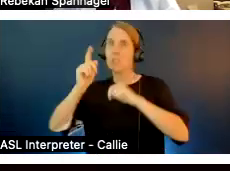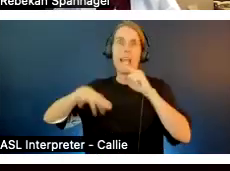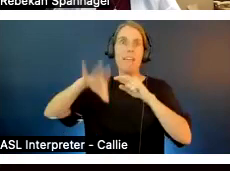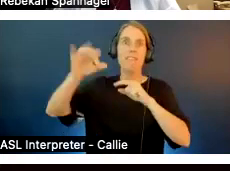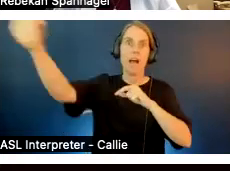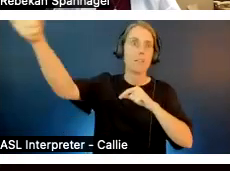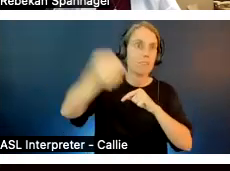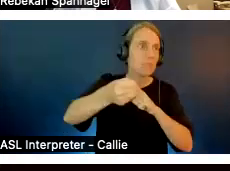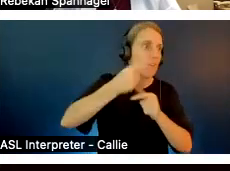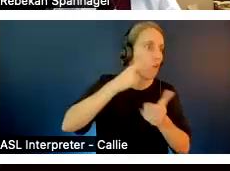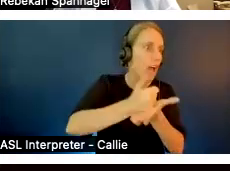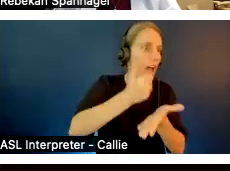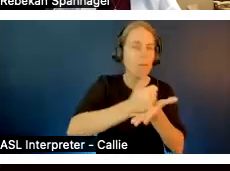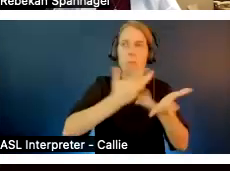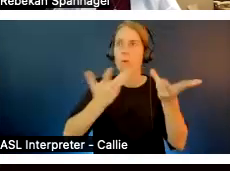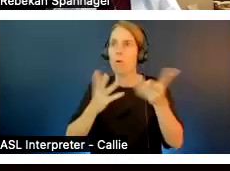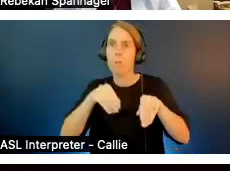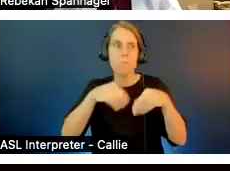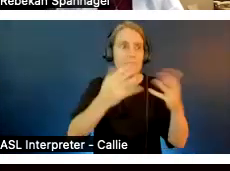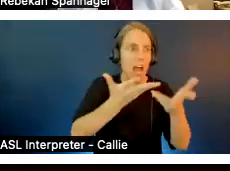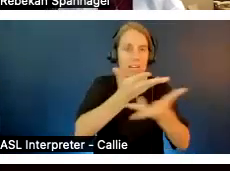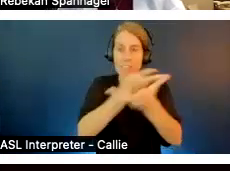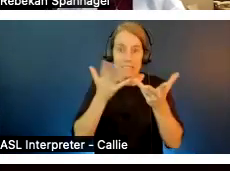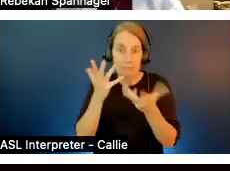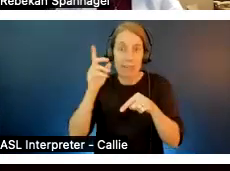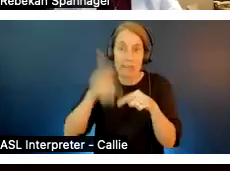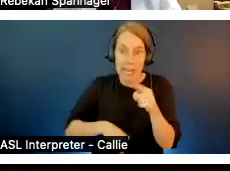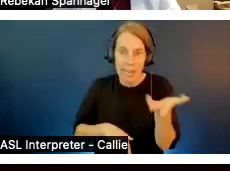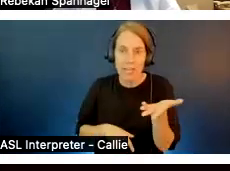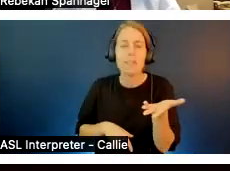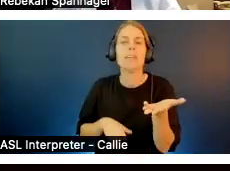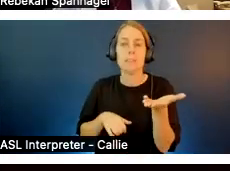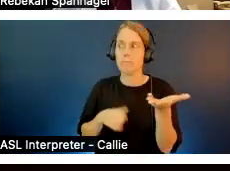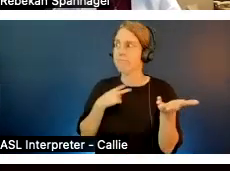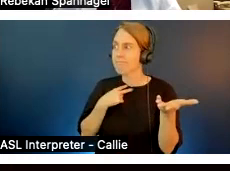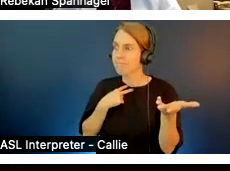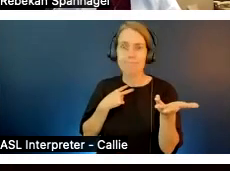um or or whatever the situation is going on it's important to know that the law does give you the